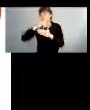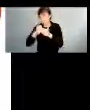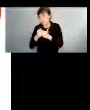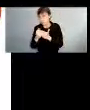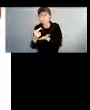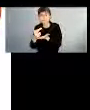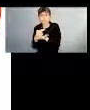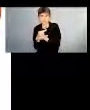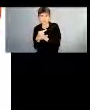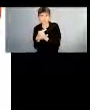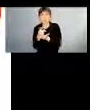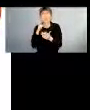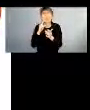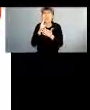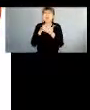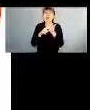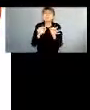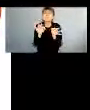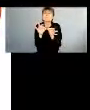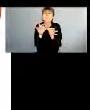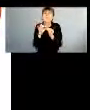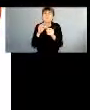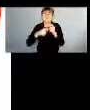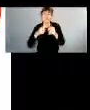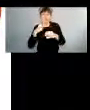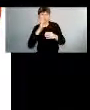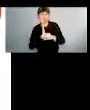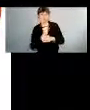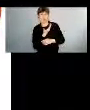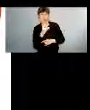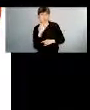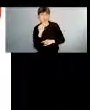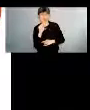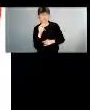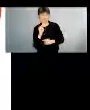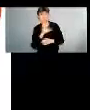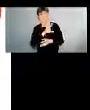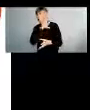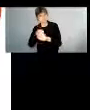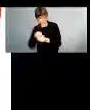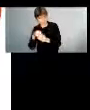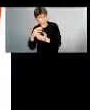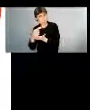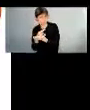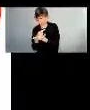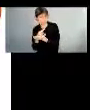that you are asking for from this grant program. As you enter in dollar amounts into the template,